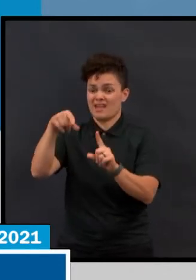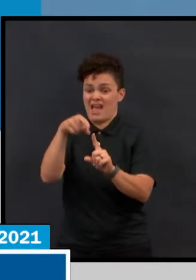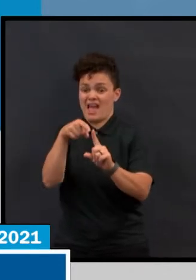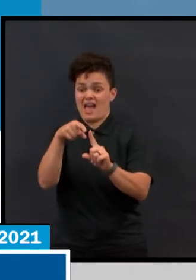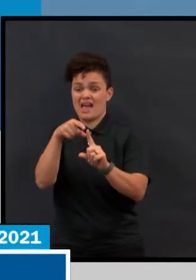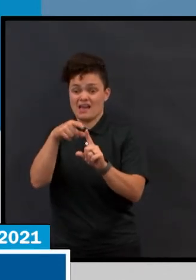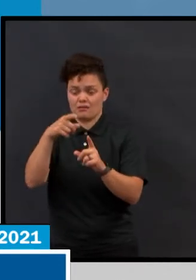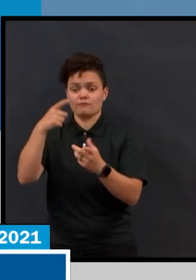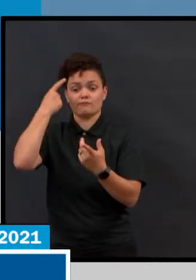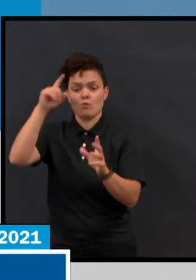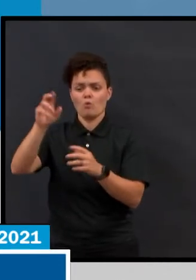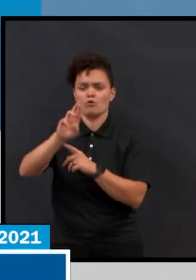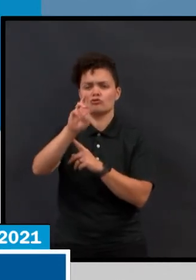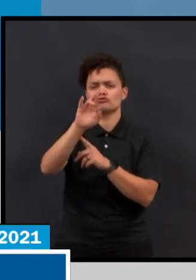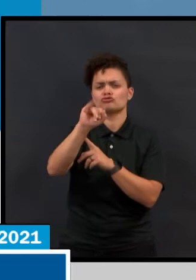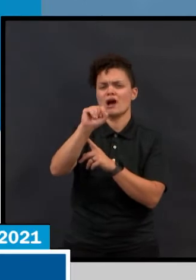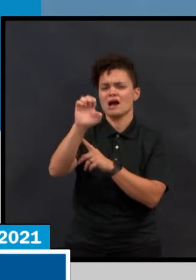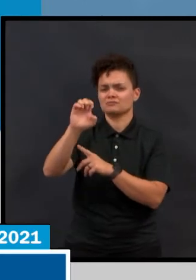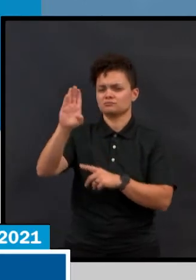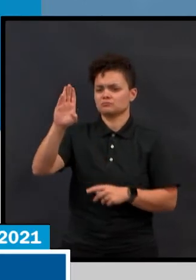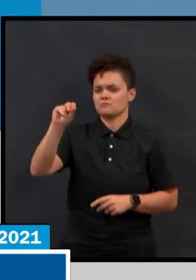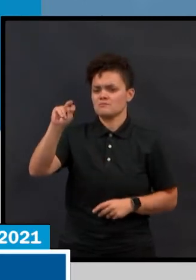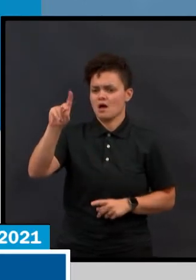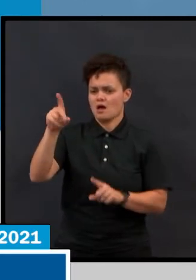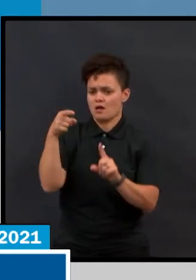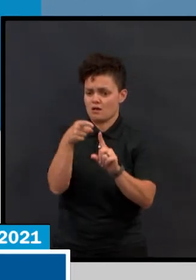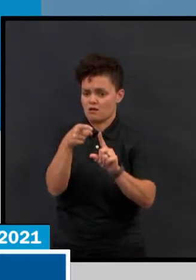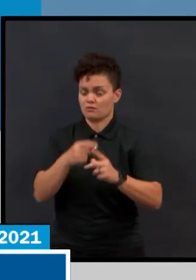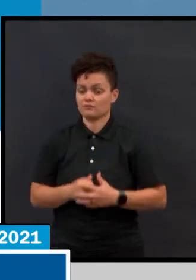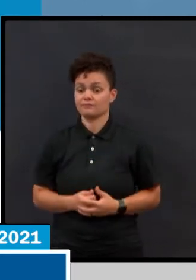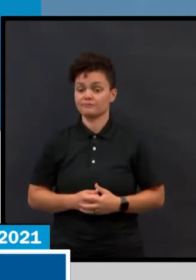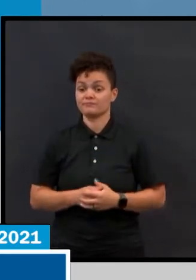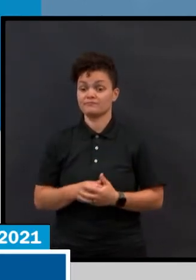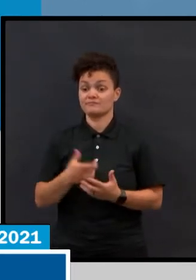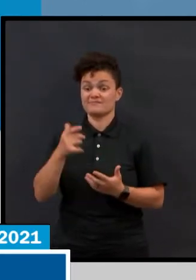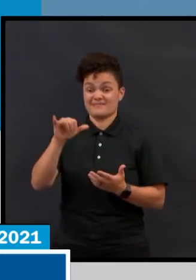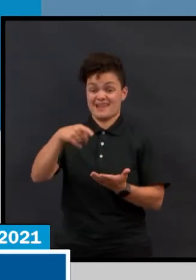economic challenge this is denver's investment we have the federal government and state but this is